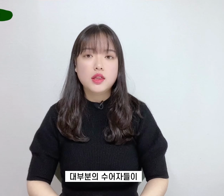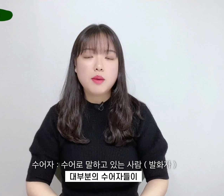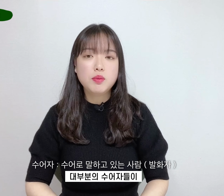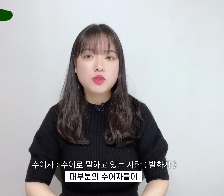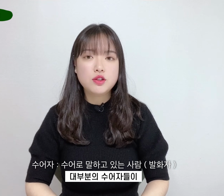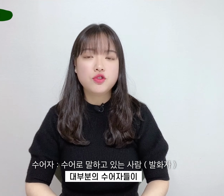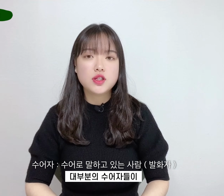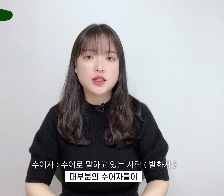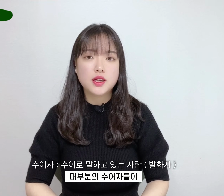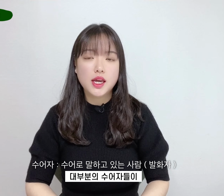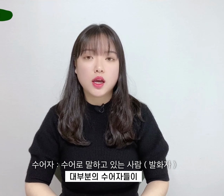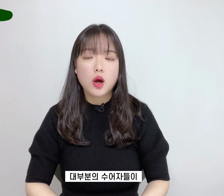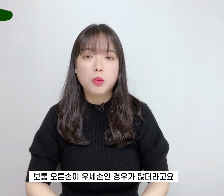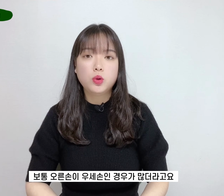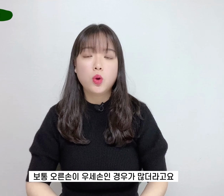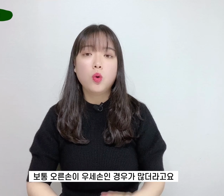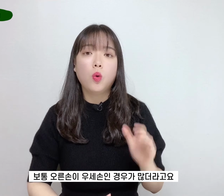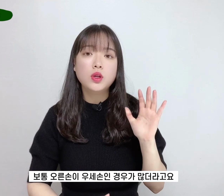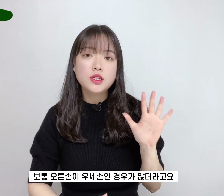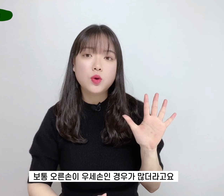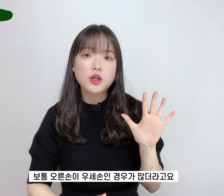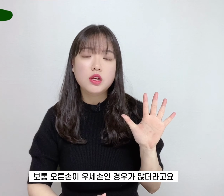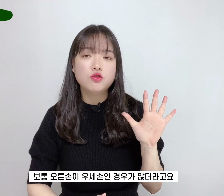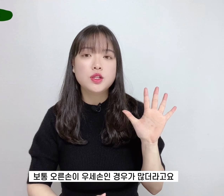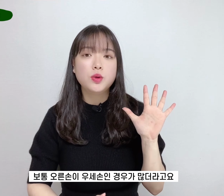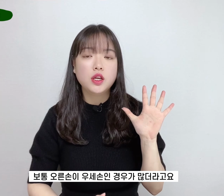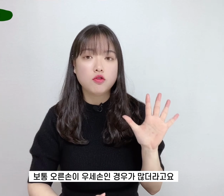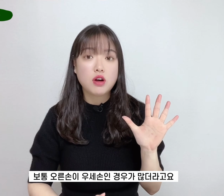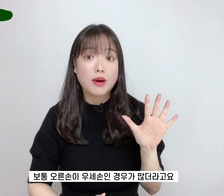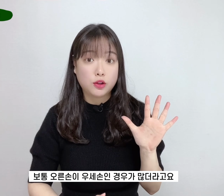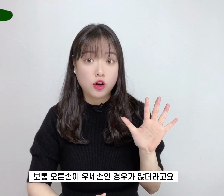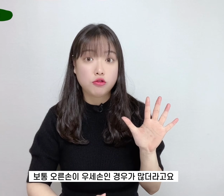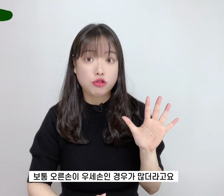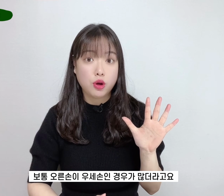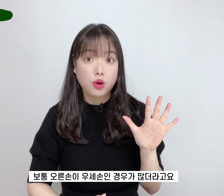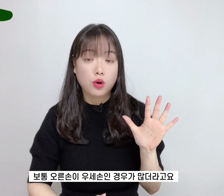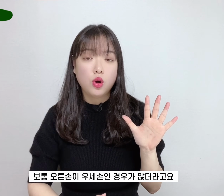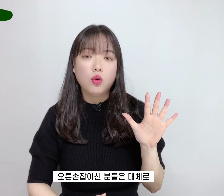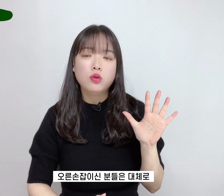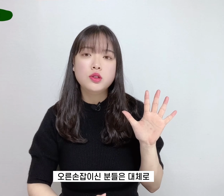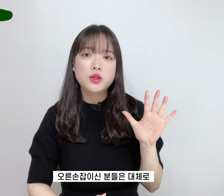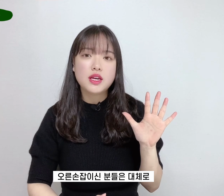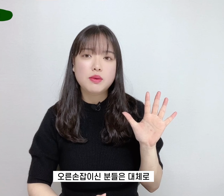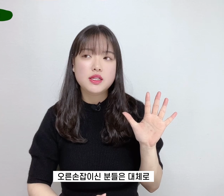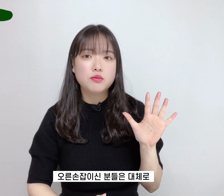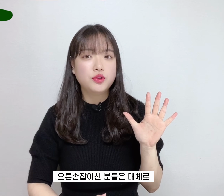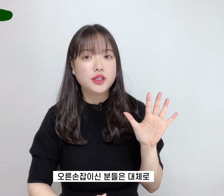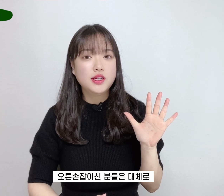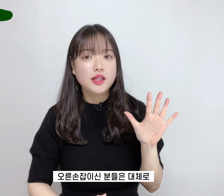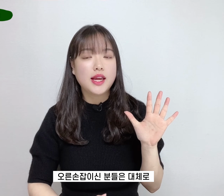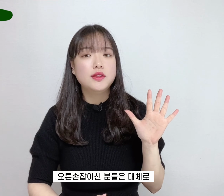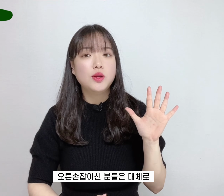Most signers usually have their right hand dominant. Right-handed people usually use their right hand